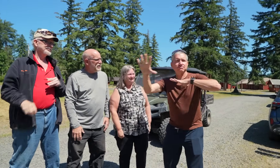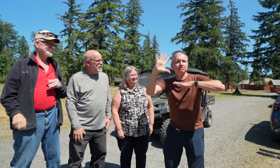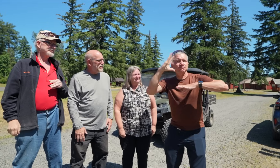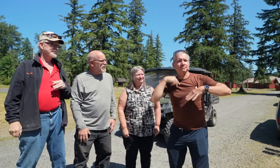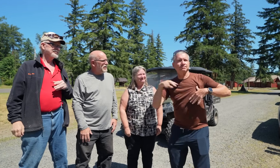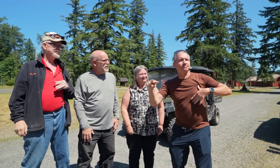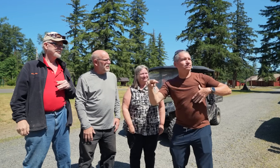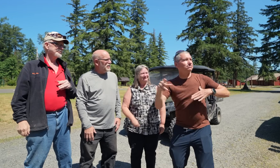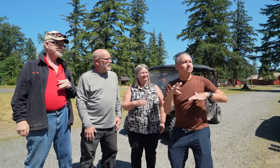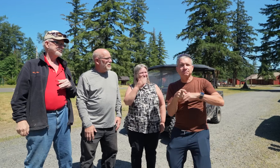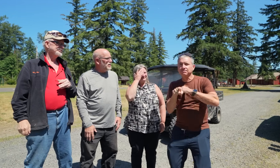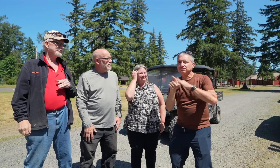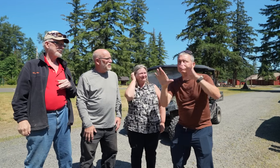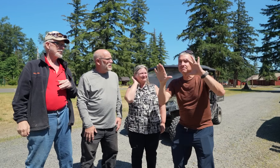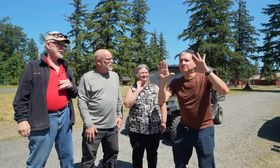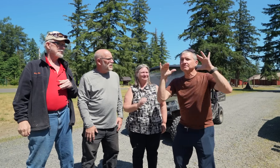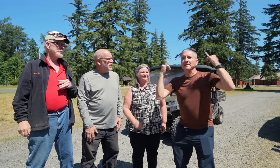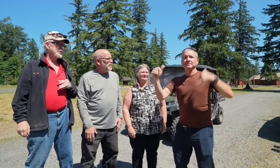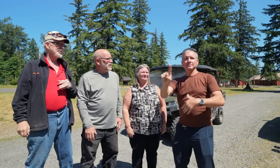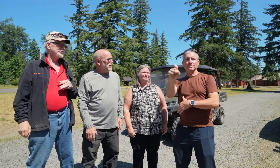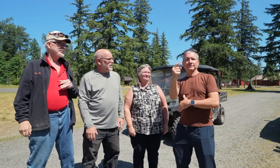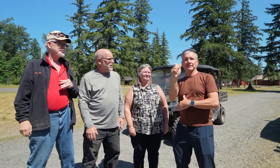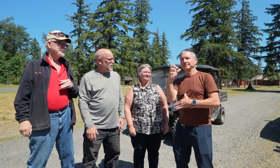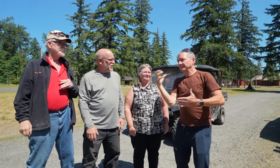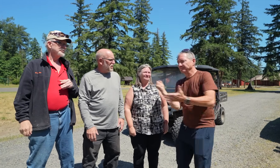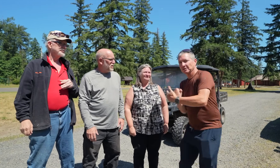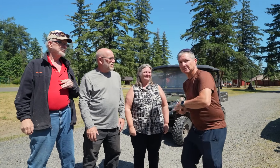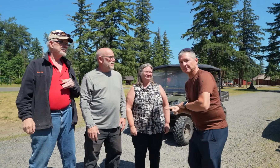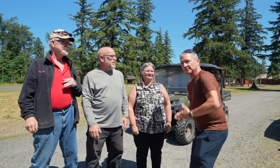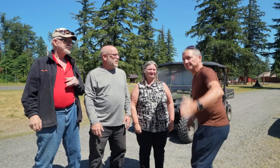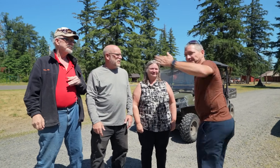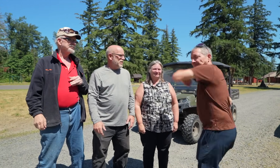the property, it was absolutely breathtaking. We have 111 more acres to see.